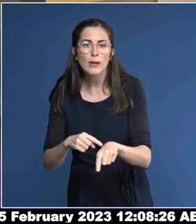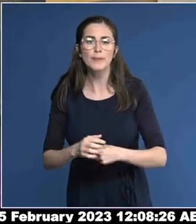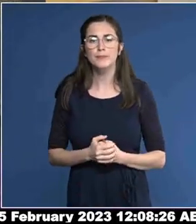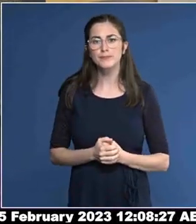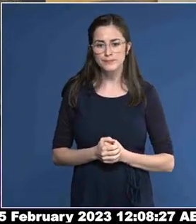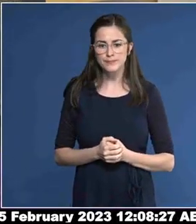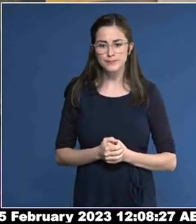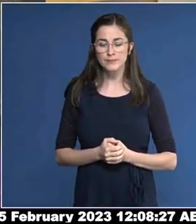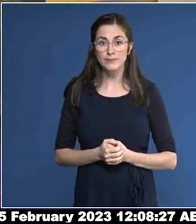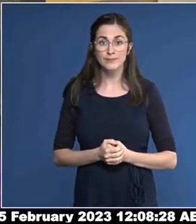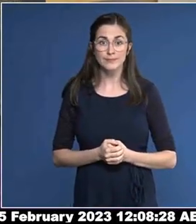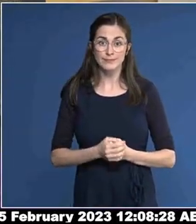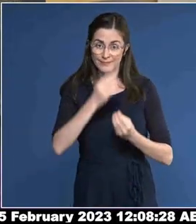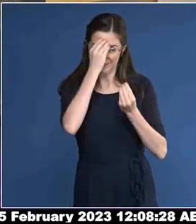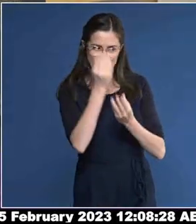finding 21 - is that: